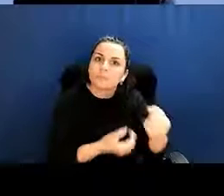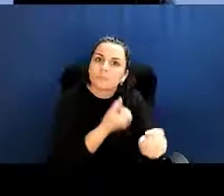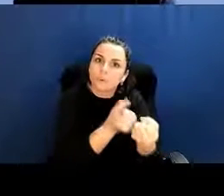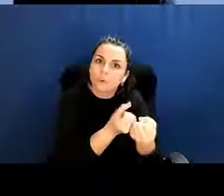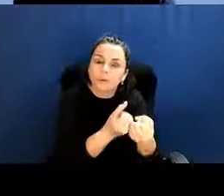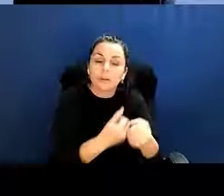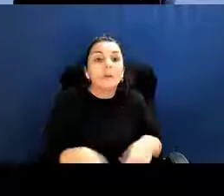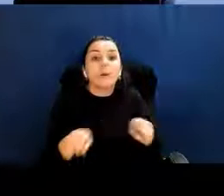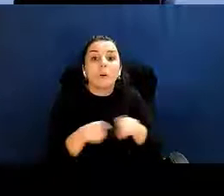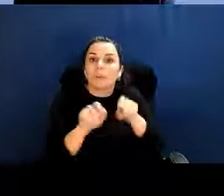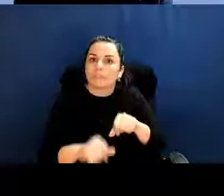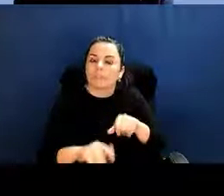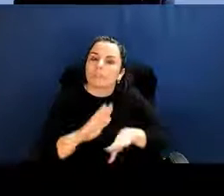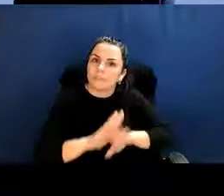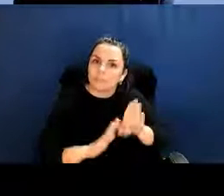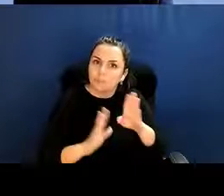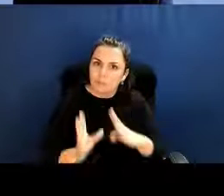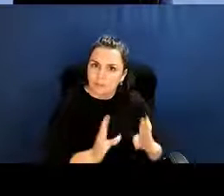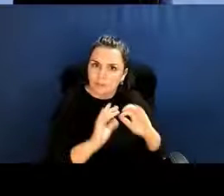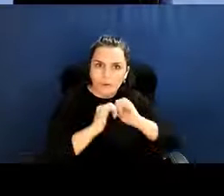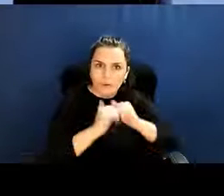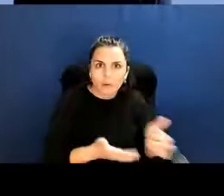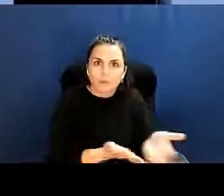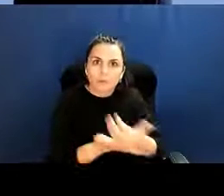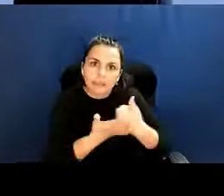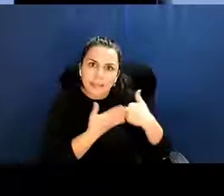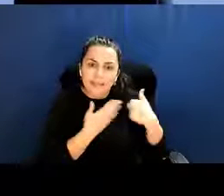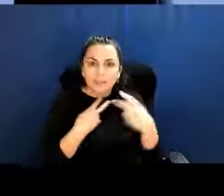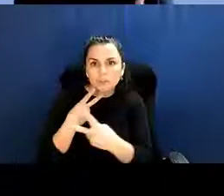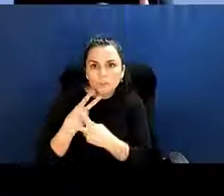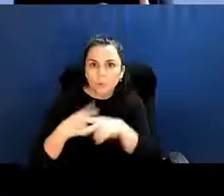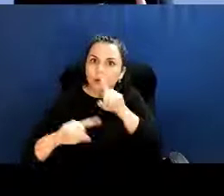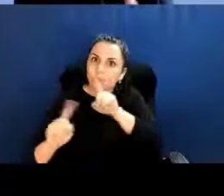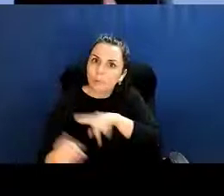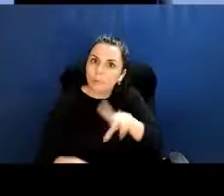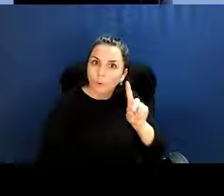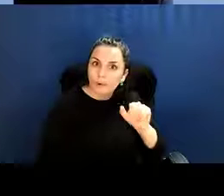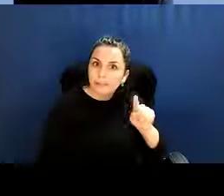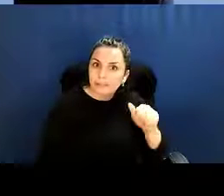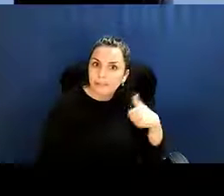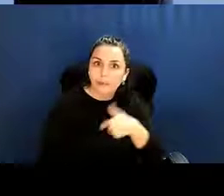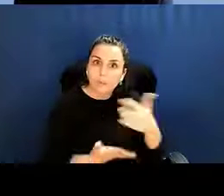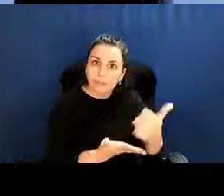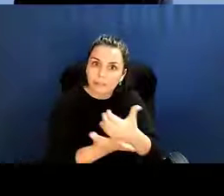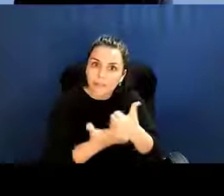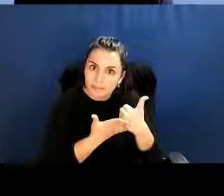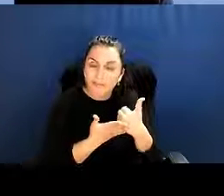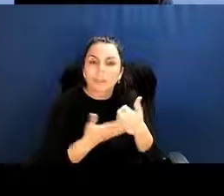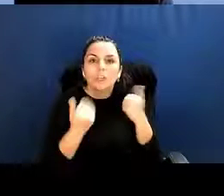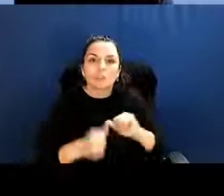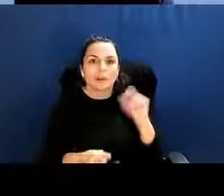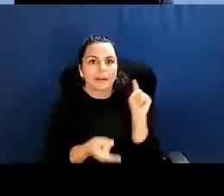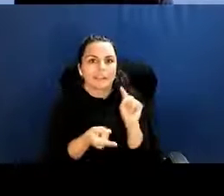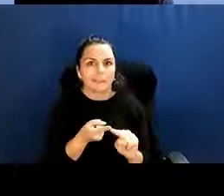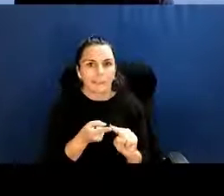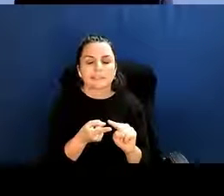for the way that we collect, store and report our data to minimize a potential breach of participant privacy.